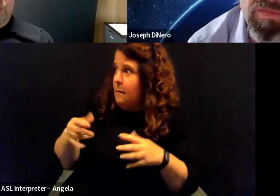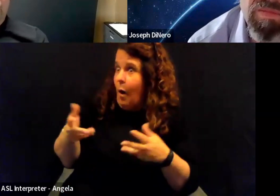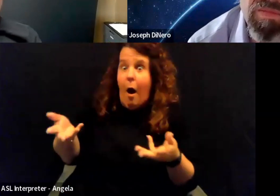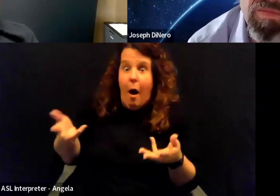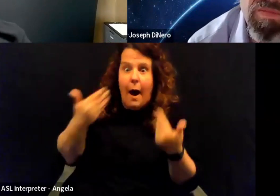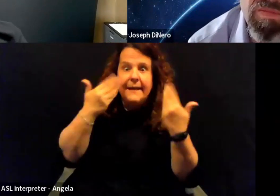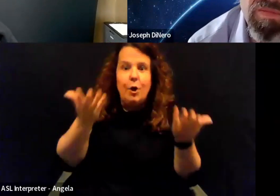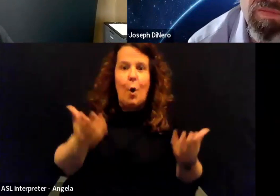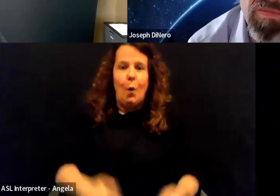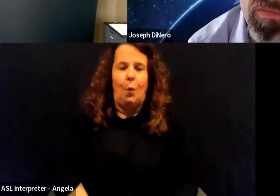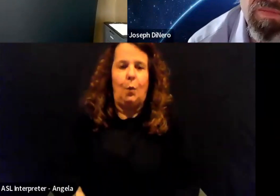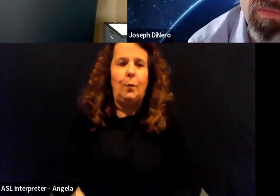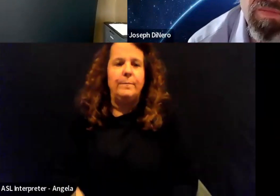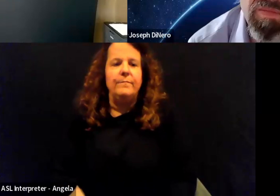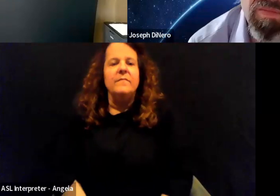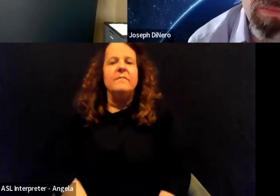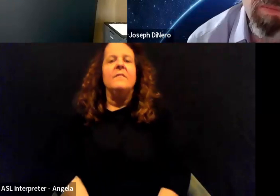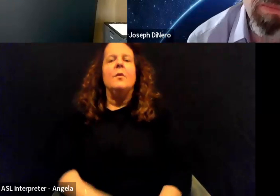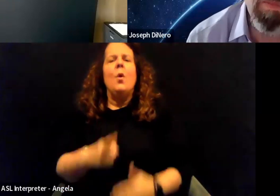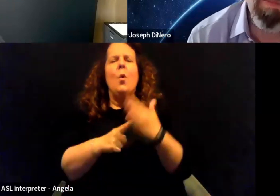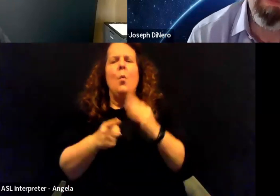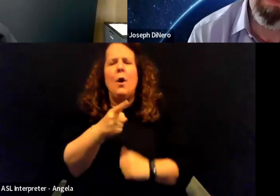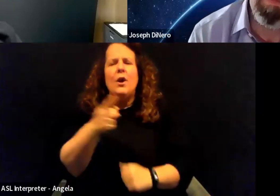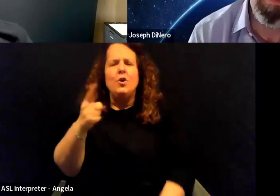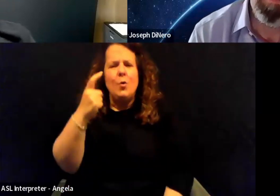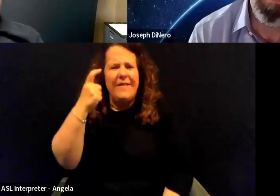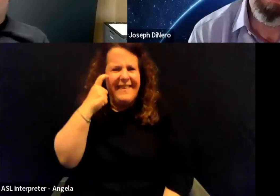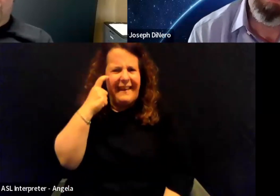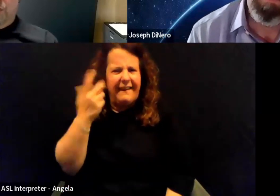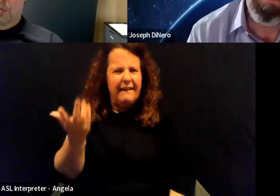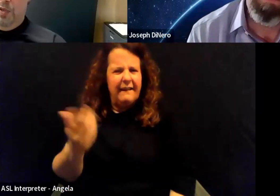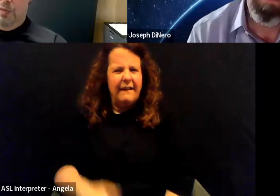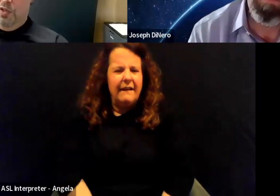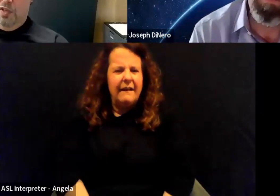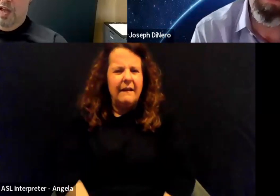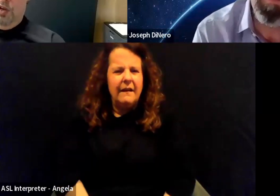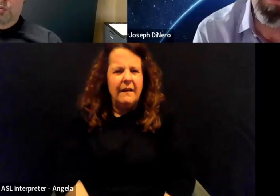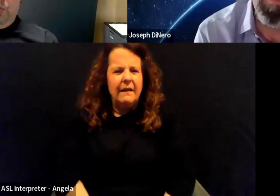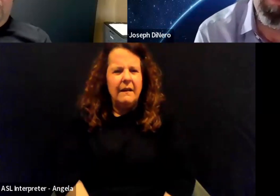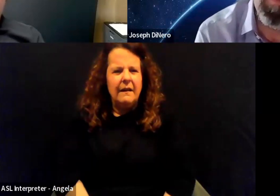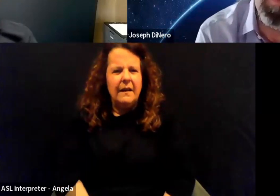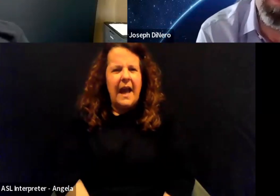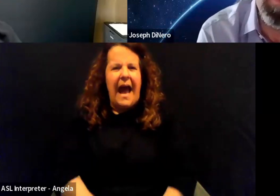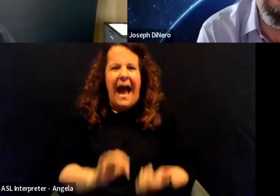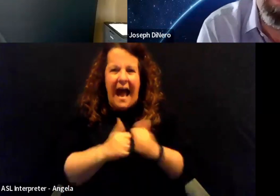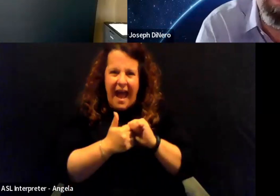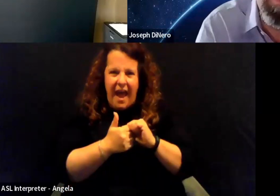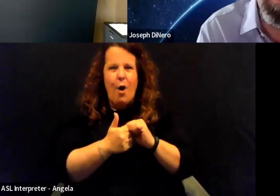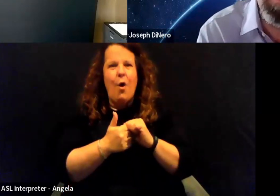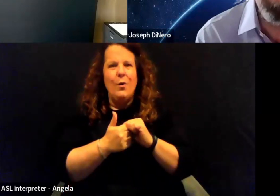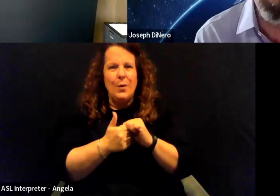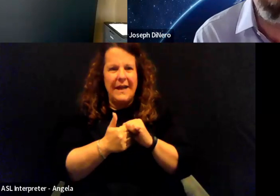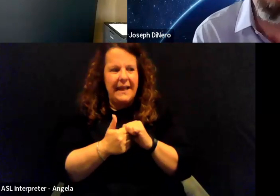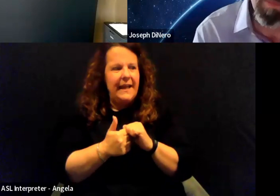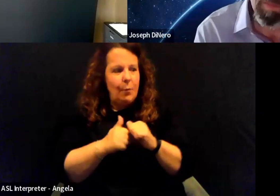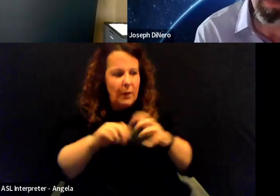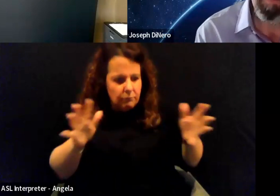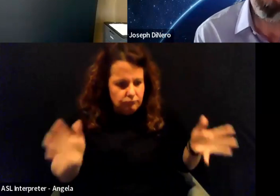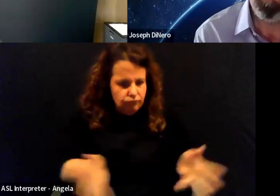What, what do you guys, again, what do you guys think of, of that? Like of, of young people, how can we get them more interested in this, in this field?